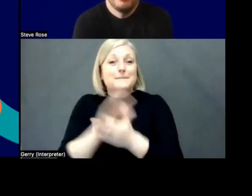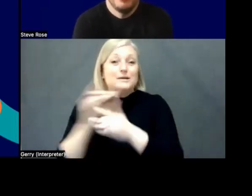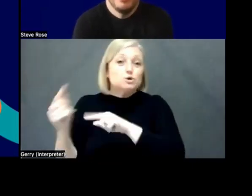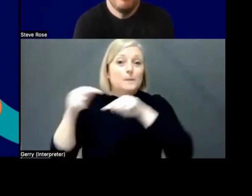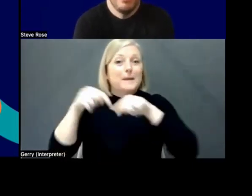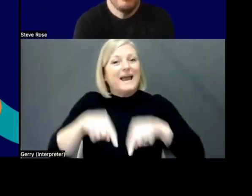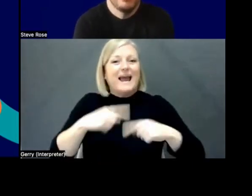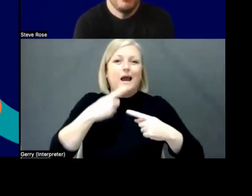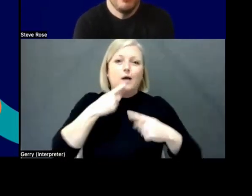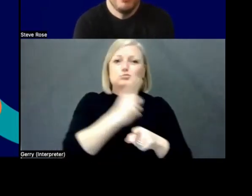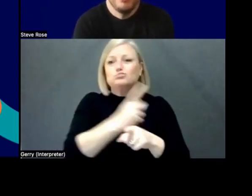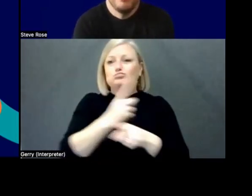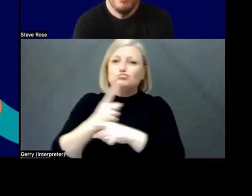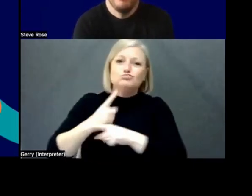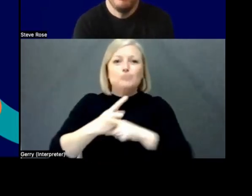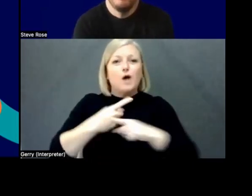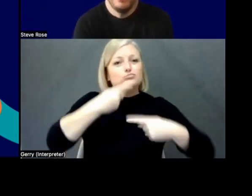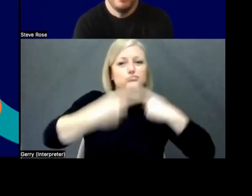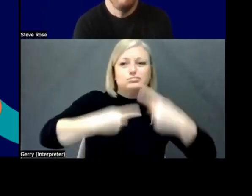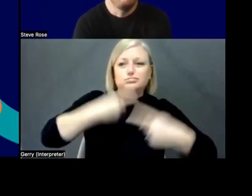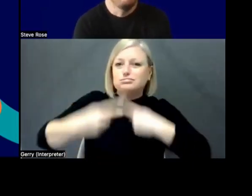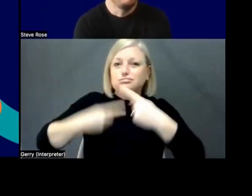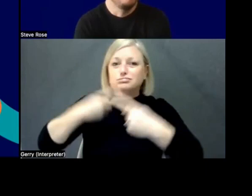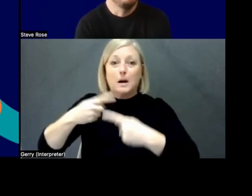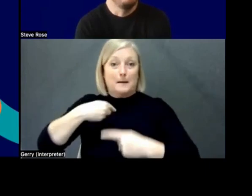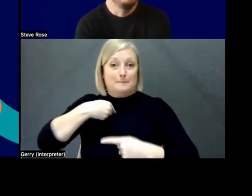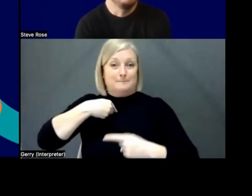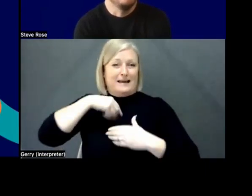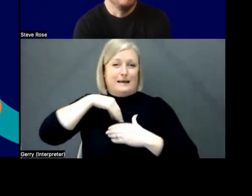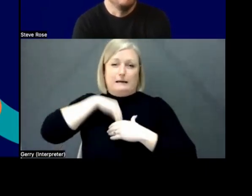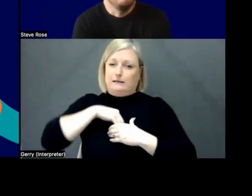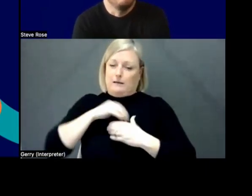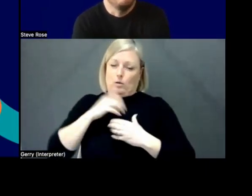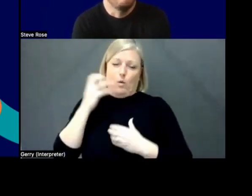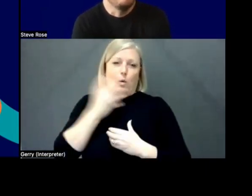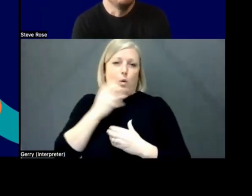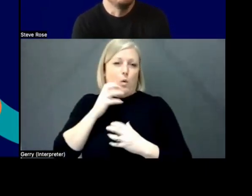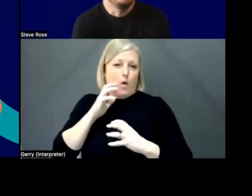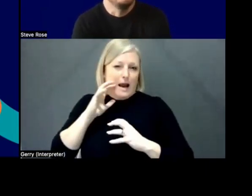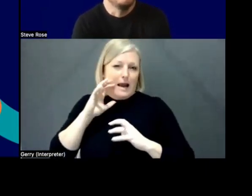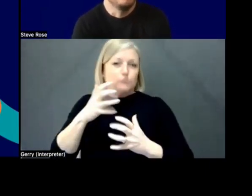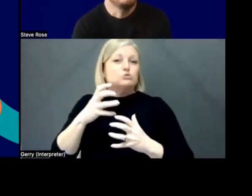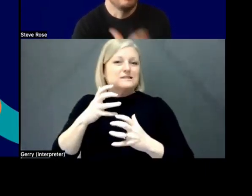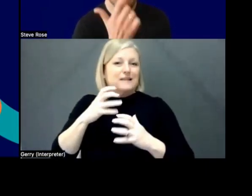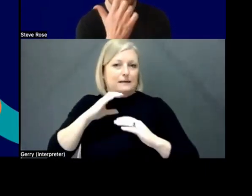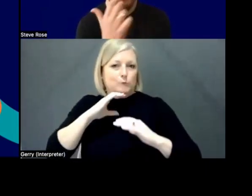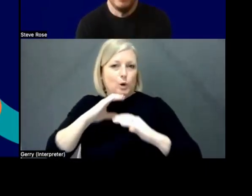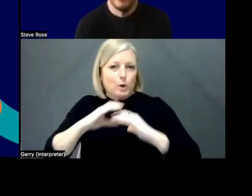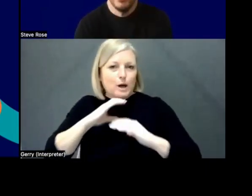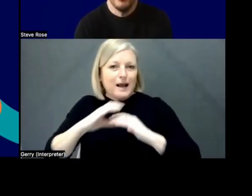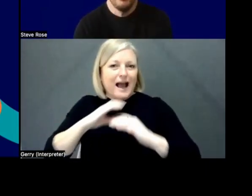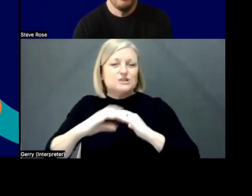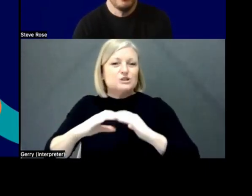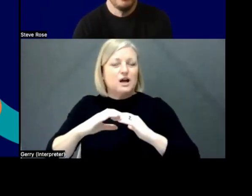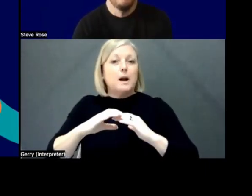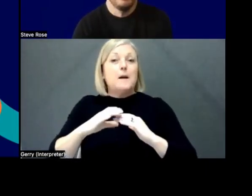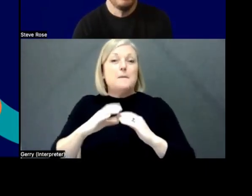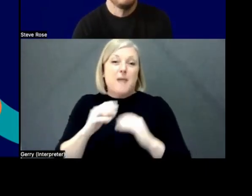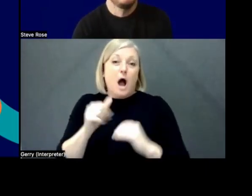interested but I also know, as Merry said, that other people are very interested and hopefully we will...